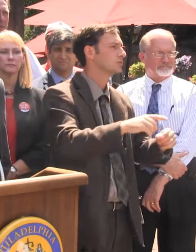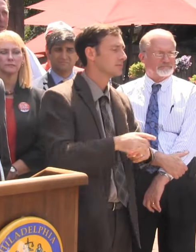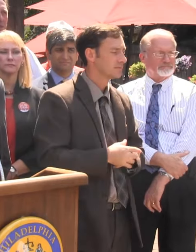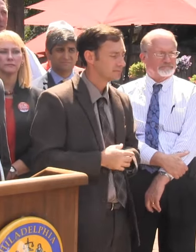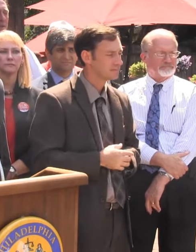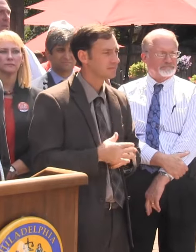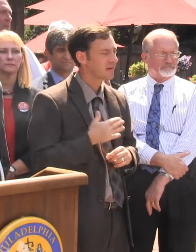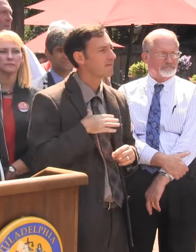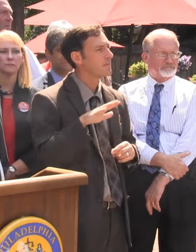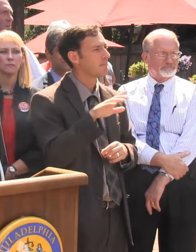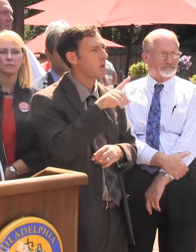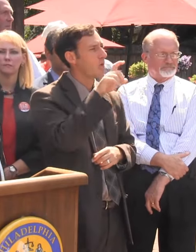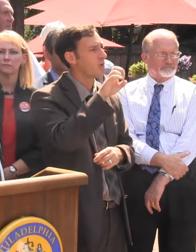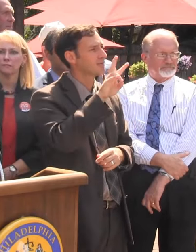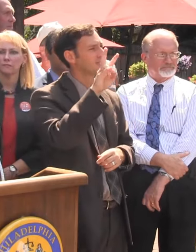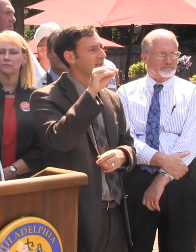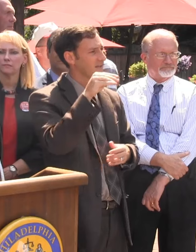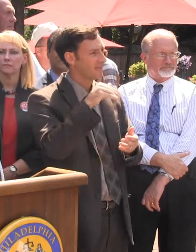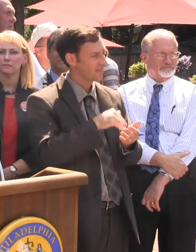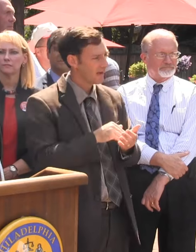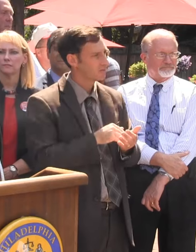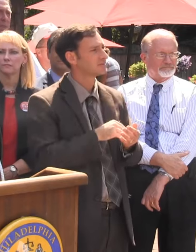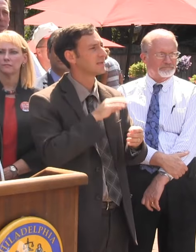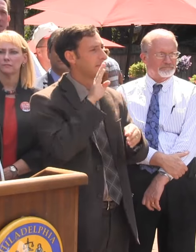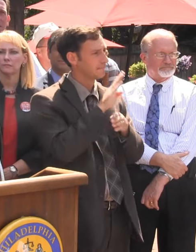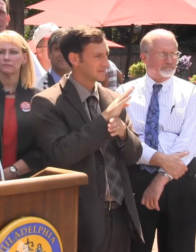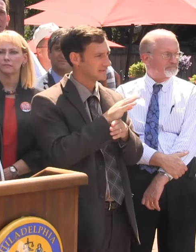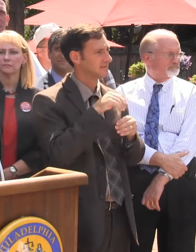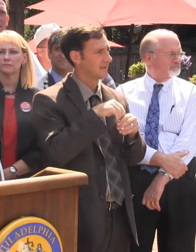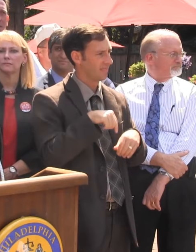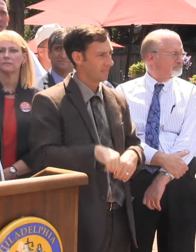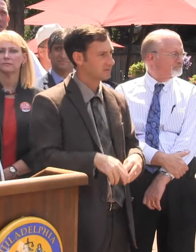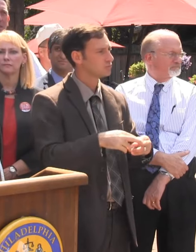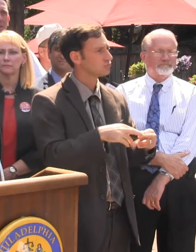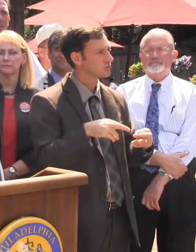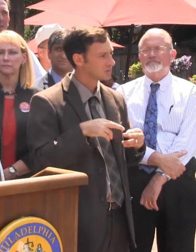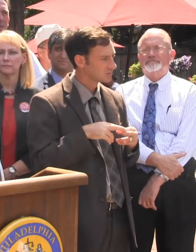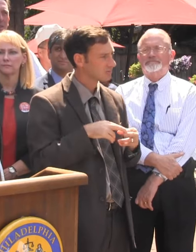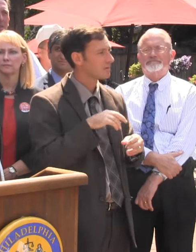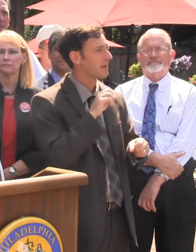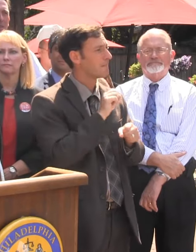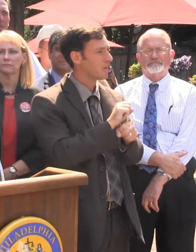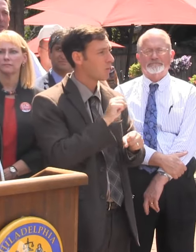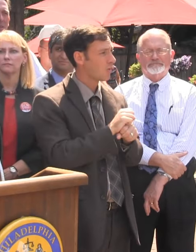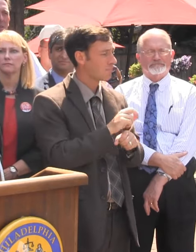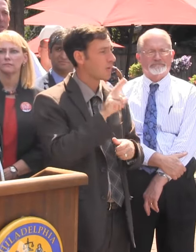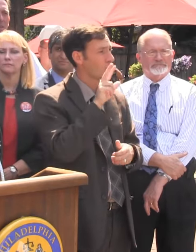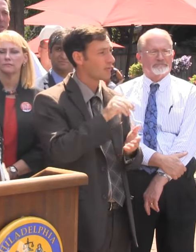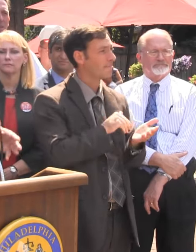about 170 thousand enterprises in this region, employing about 3 million individuals and